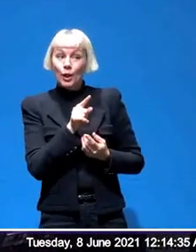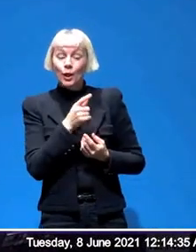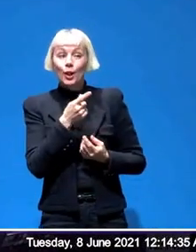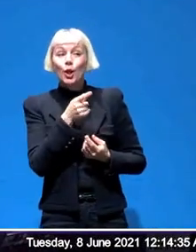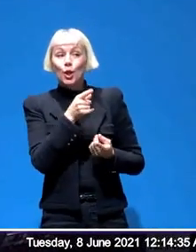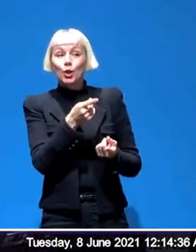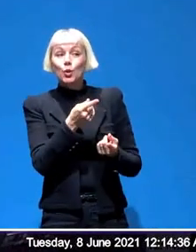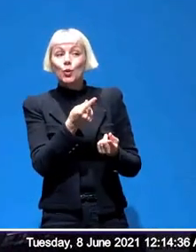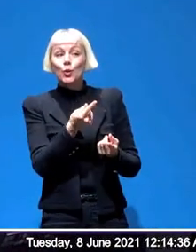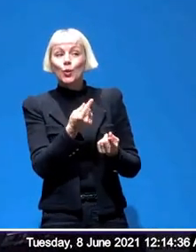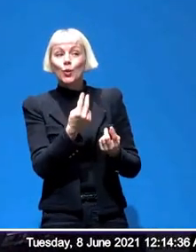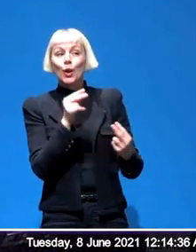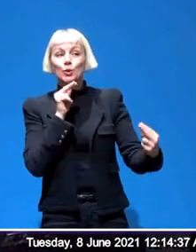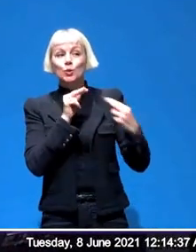the app and I was angered.